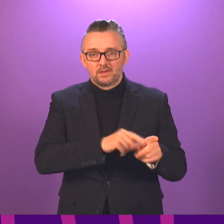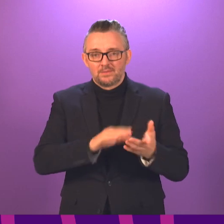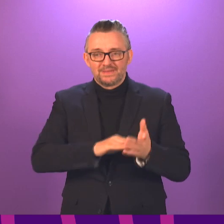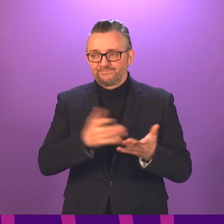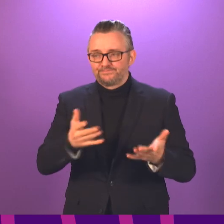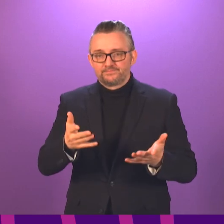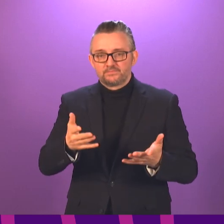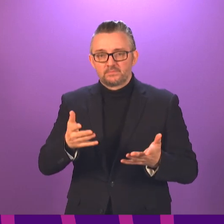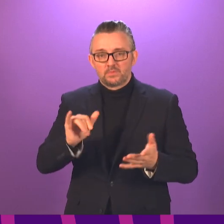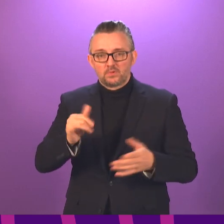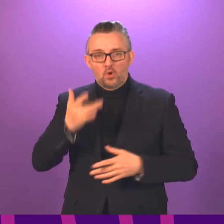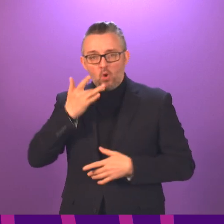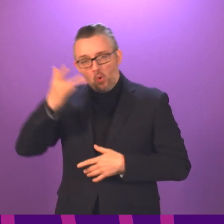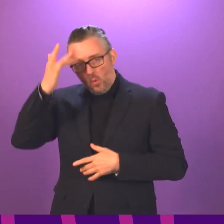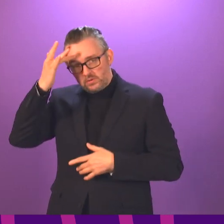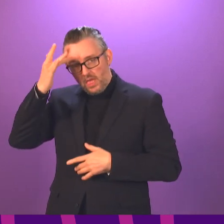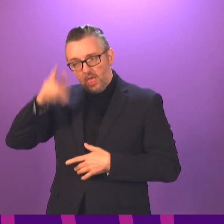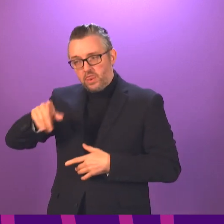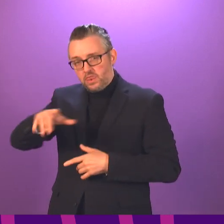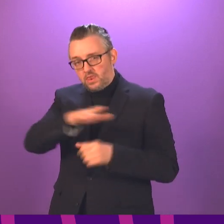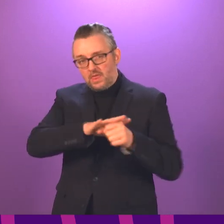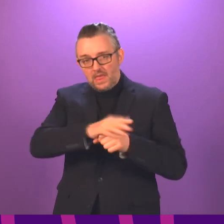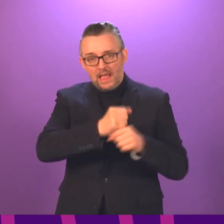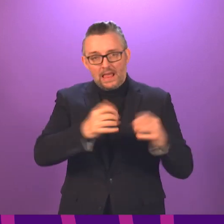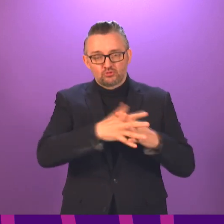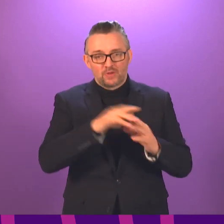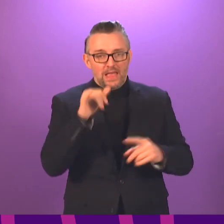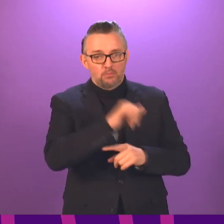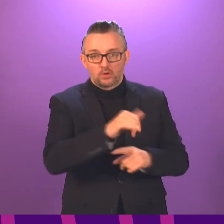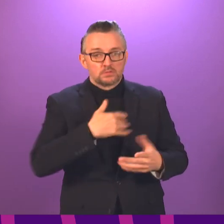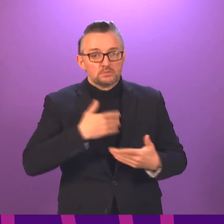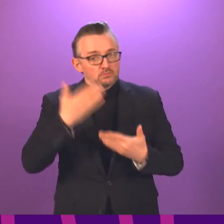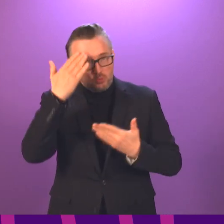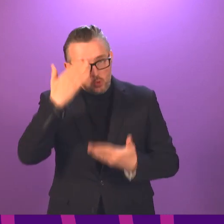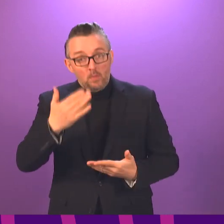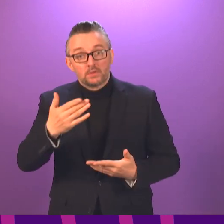to hotels in the vicinity of Glasgow airport. I am not aware of such an inadequacy but I am happy to look into it.